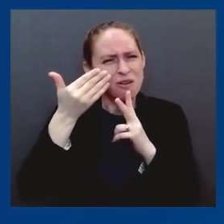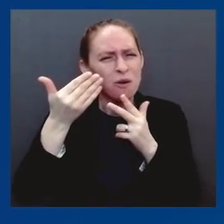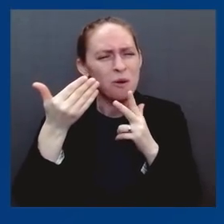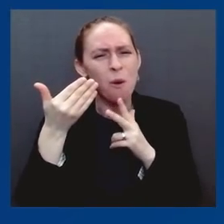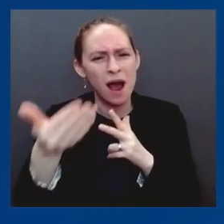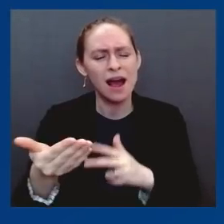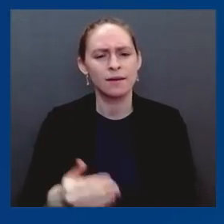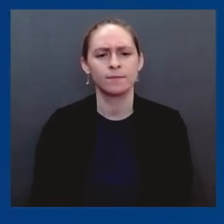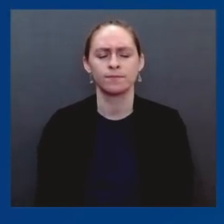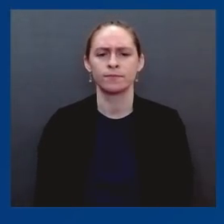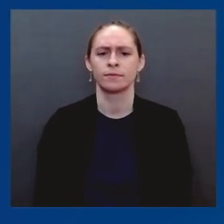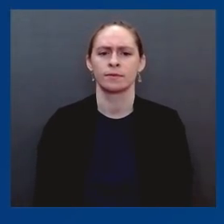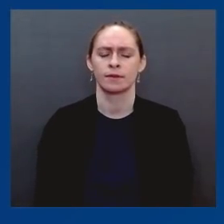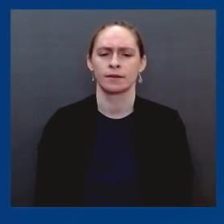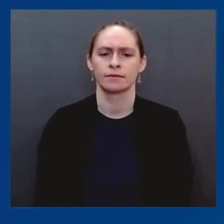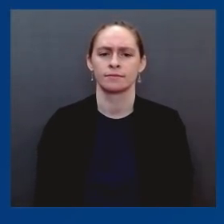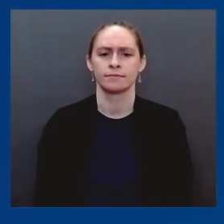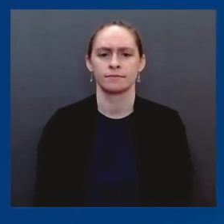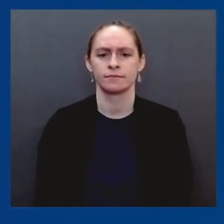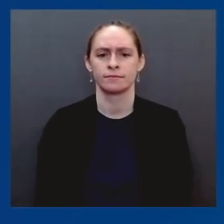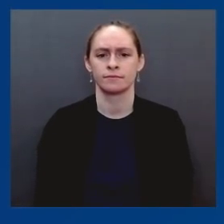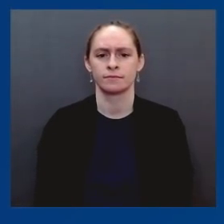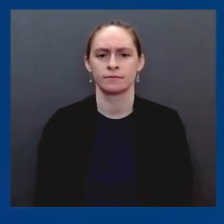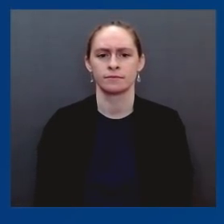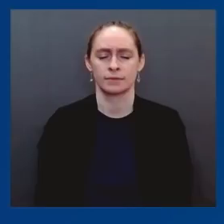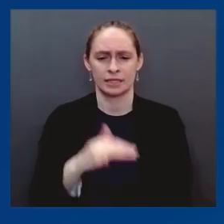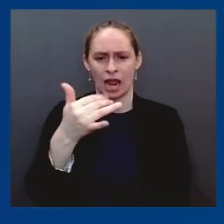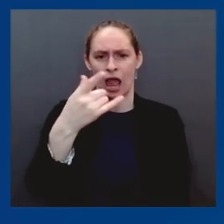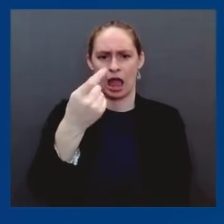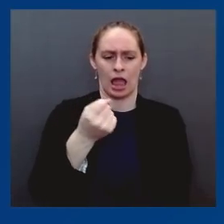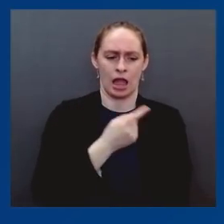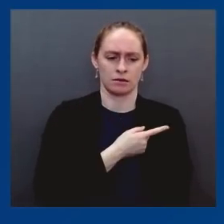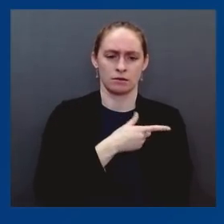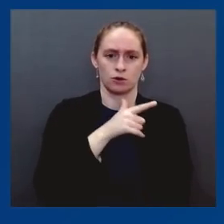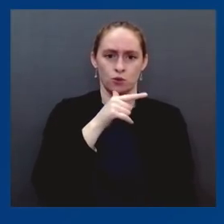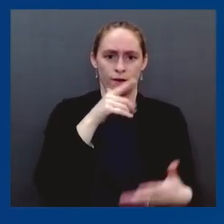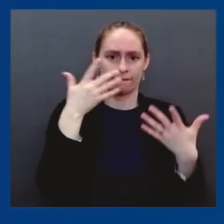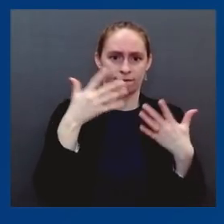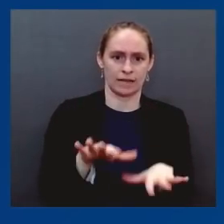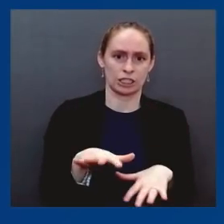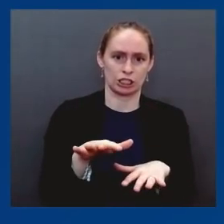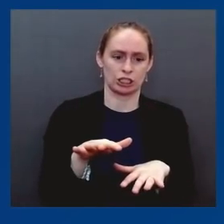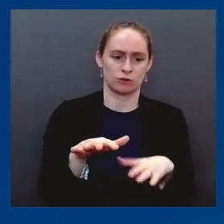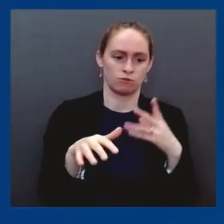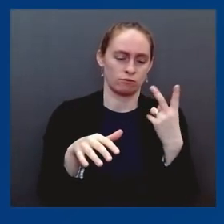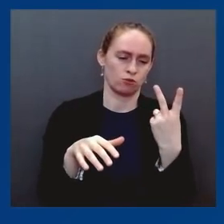who are eligible for a boost but haven't yet gotten it: We do know that they do have some protection